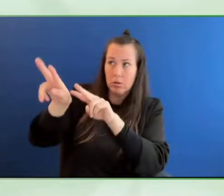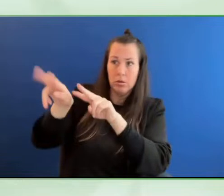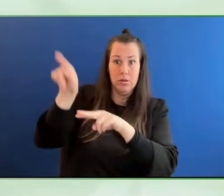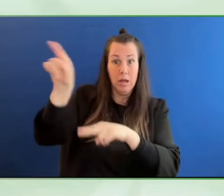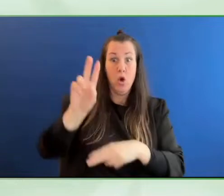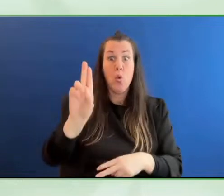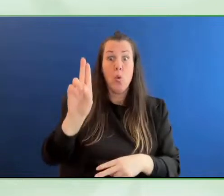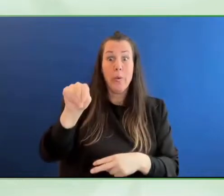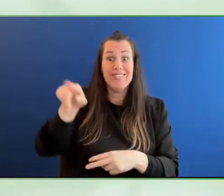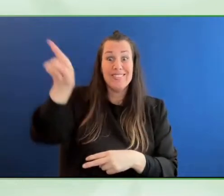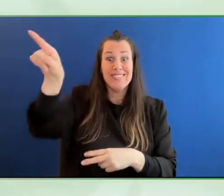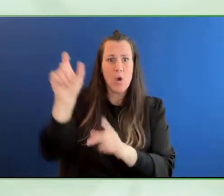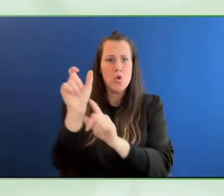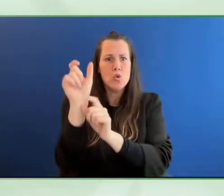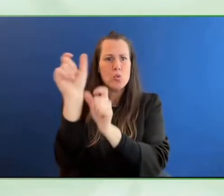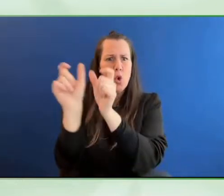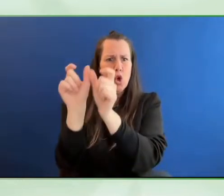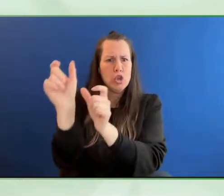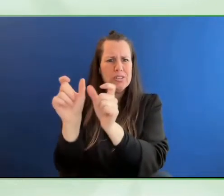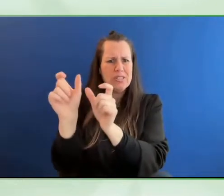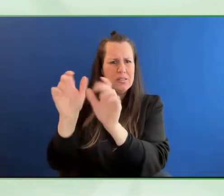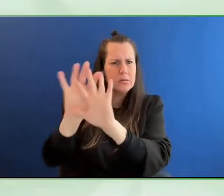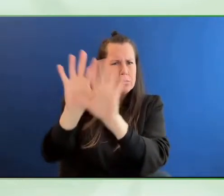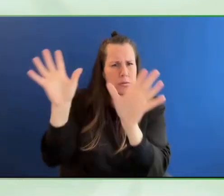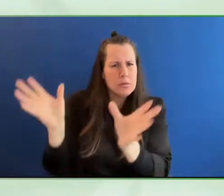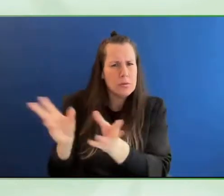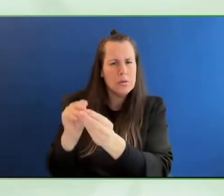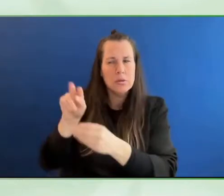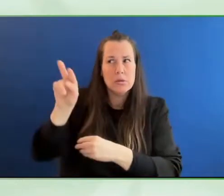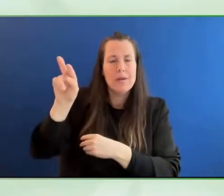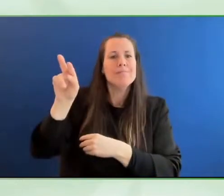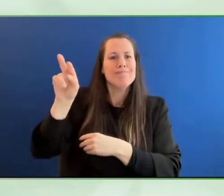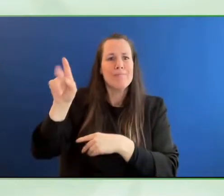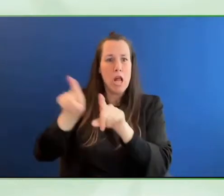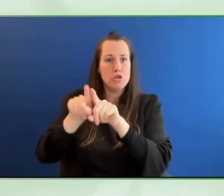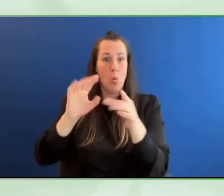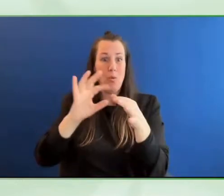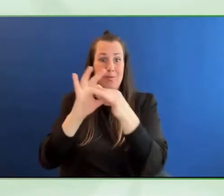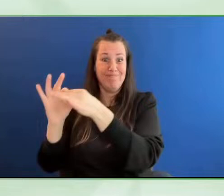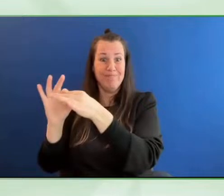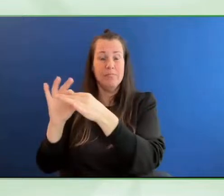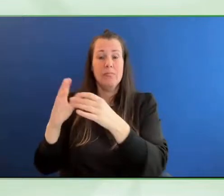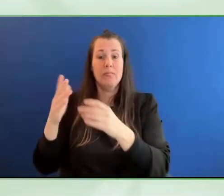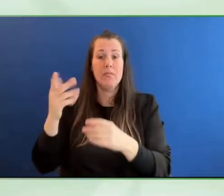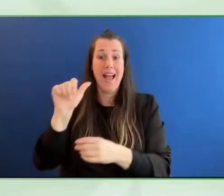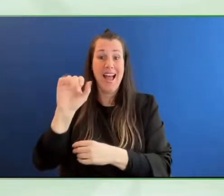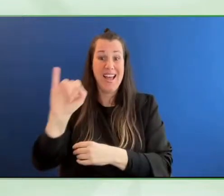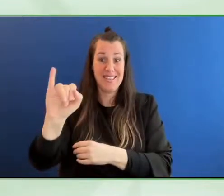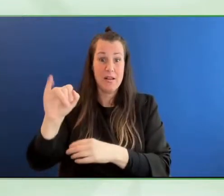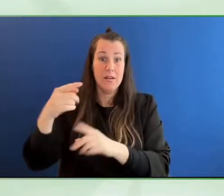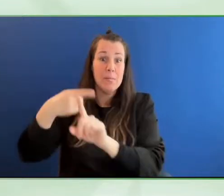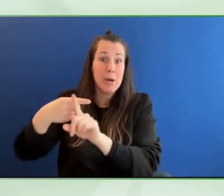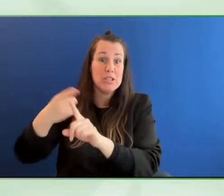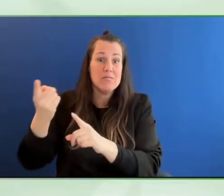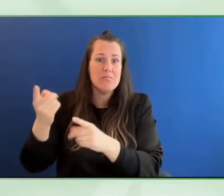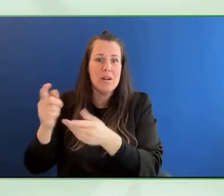It's getting true when it comes to automatic descriptions. If you have a solution that is generic it's only going to be generic.